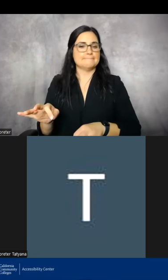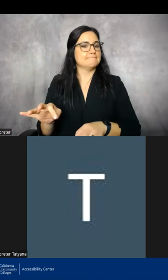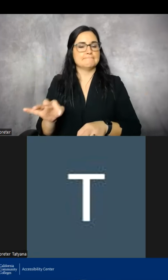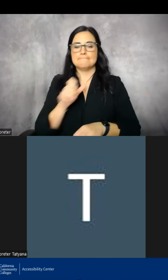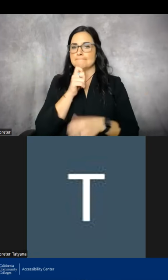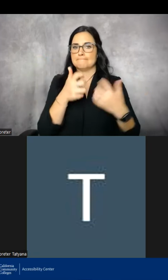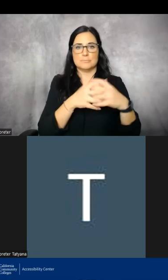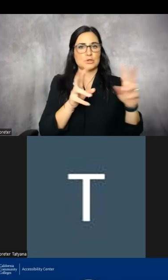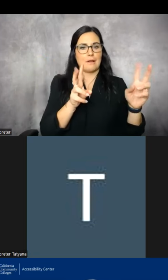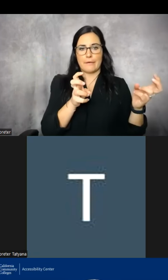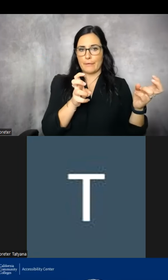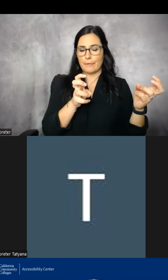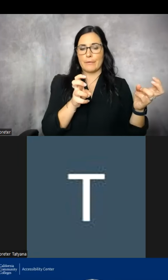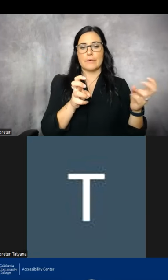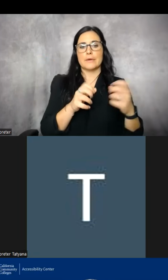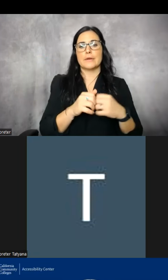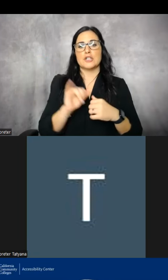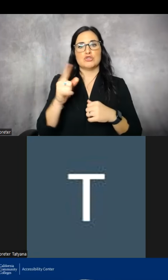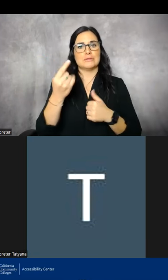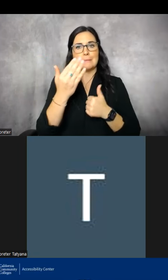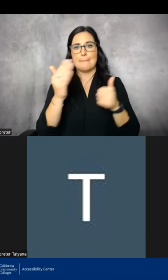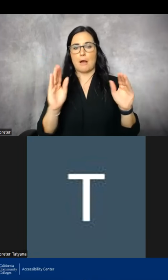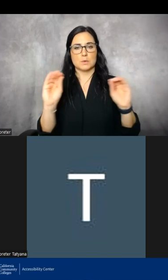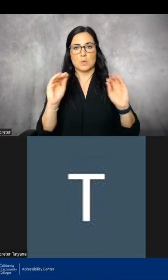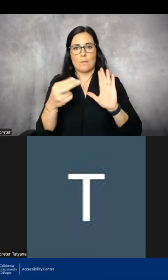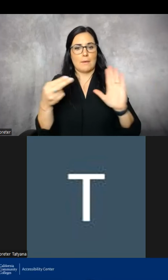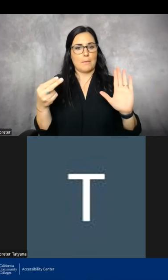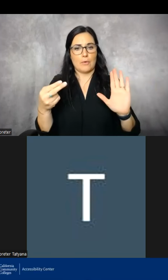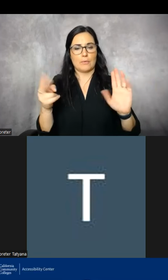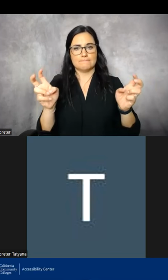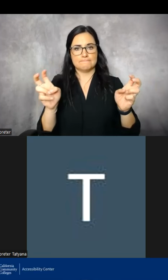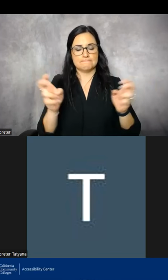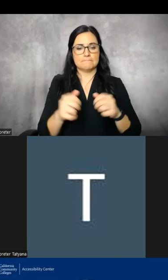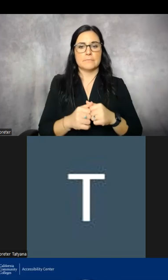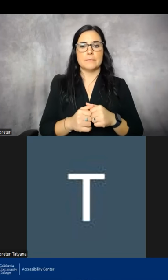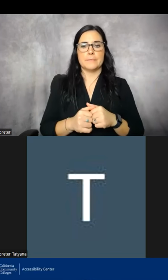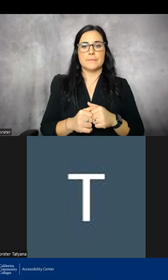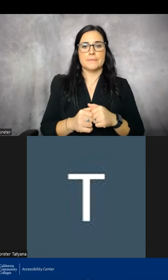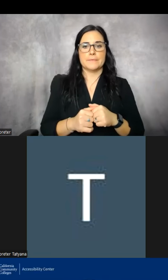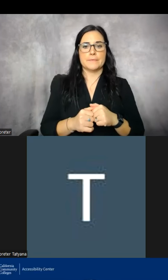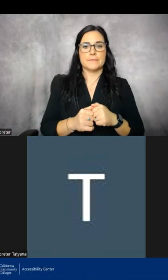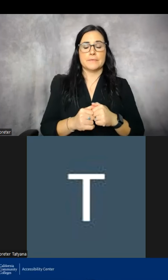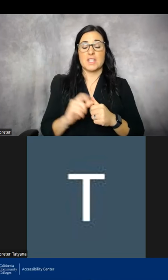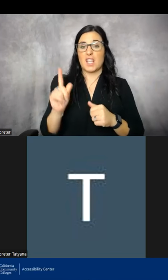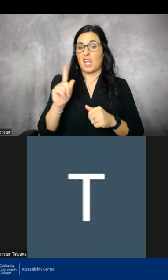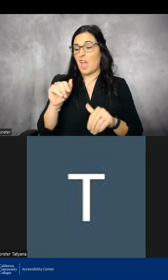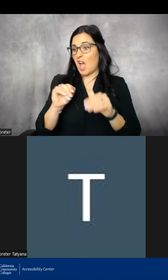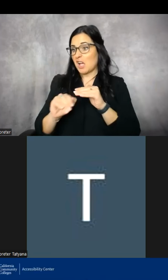it was a box without the label if you tried to access the file using assistive technology